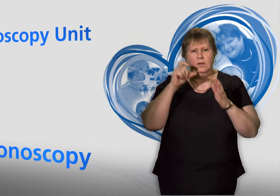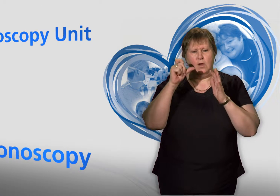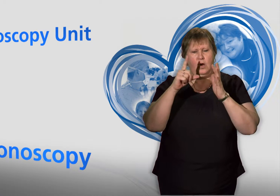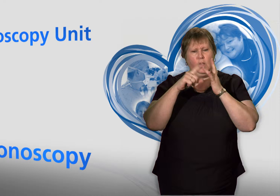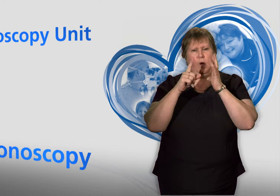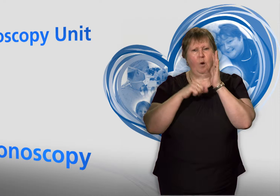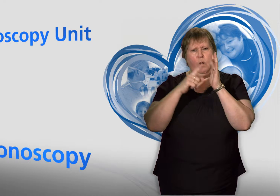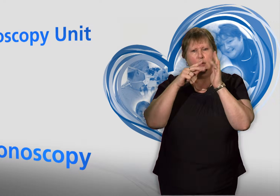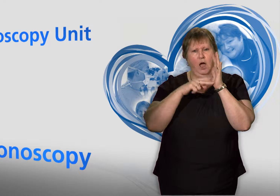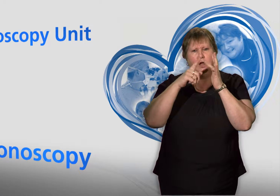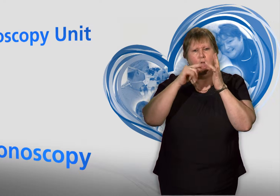Colonoscopy